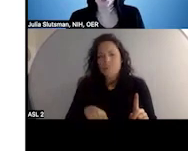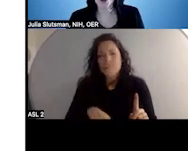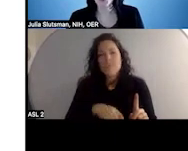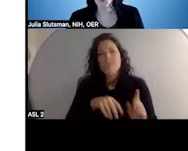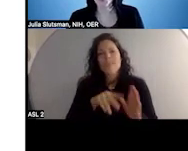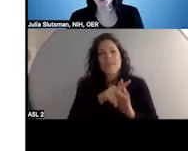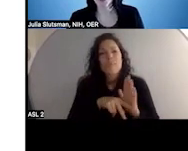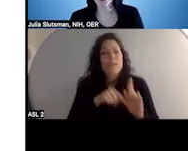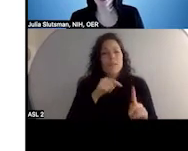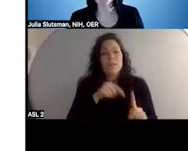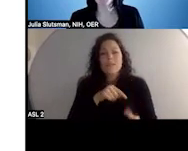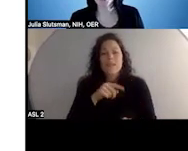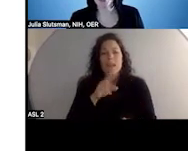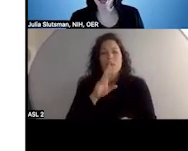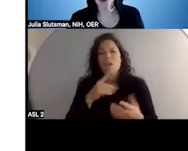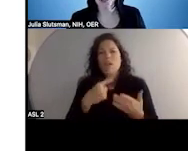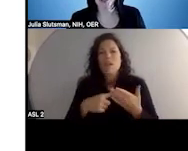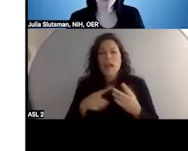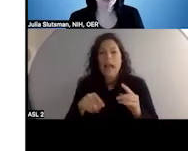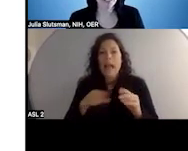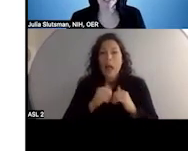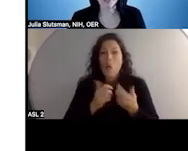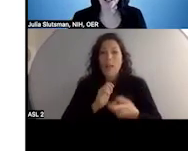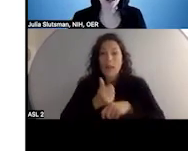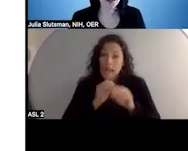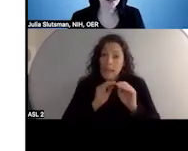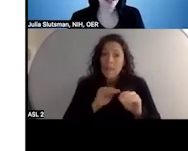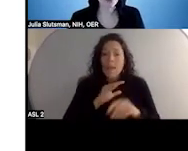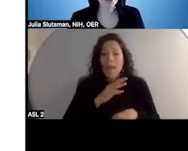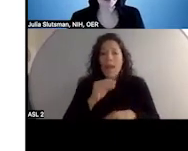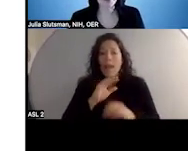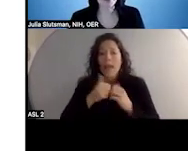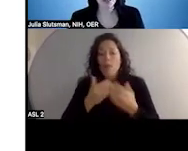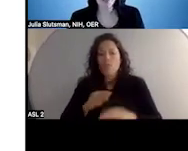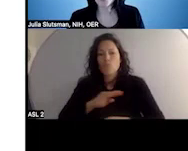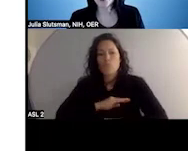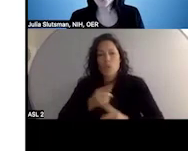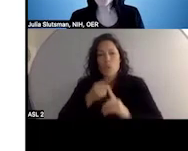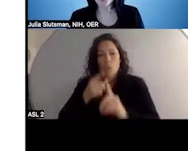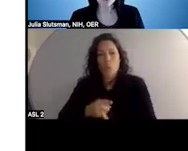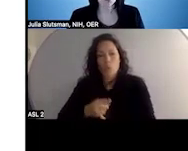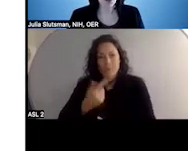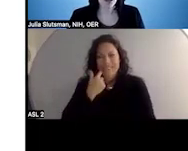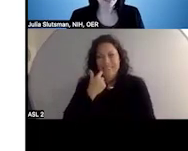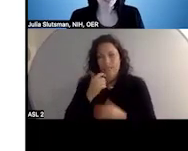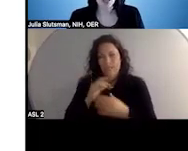about how the policy is implemented and how it meets the goals that I've shared. In terms of policy requirements,